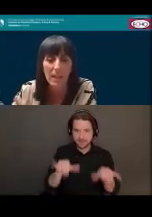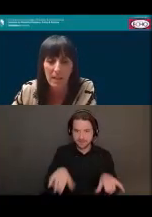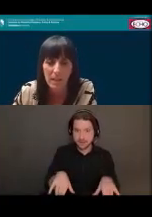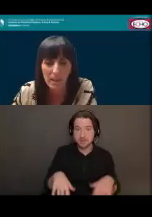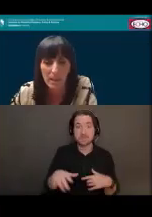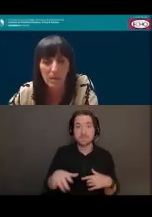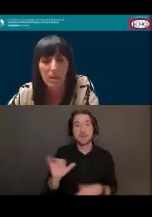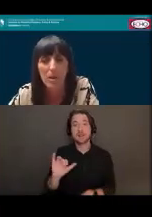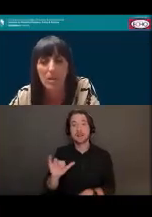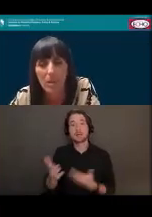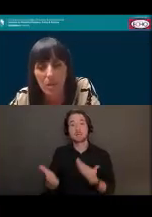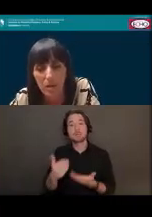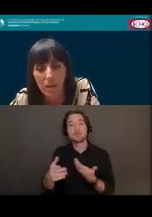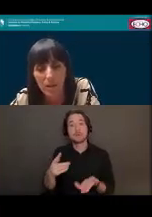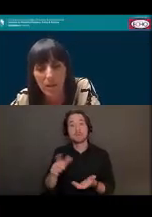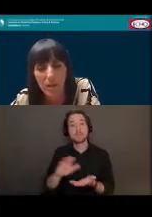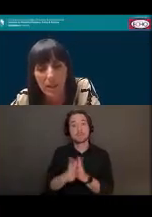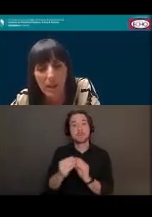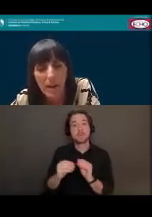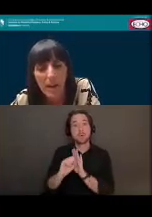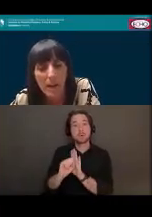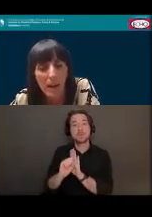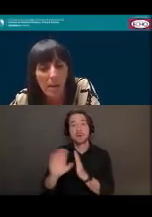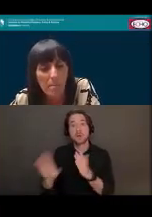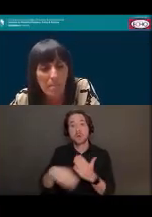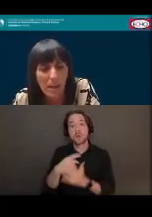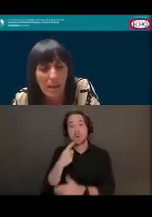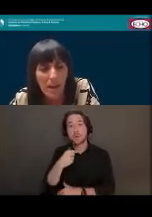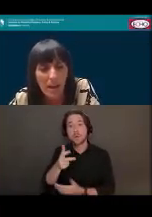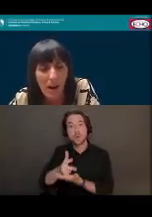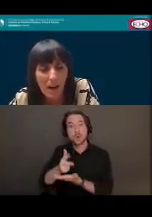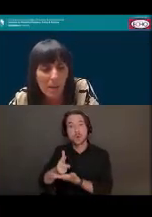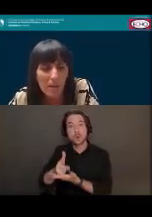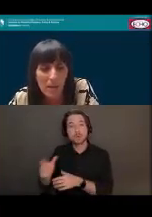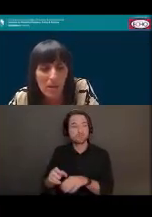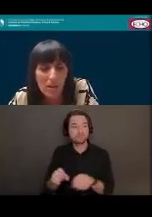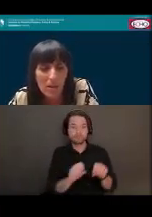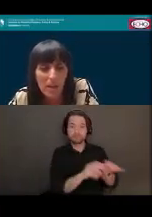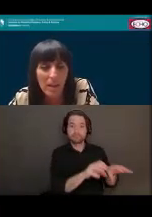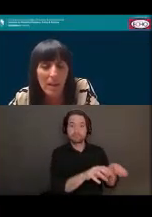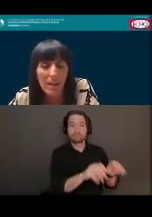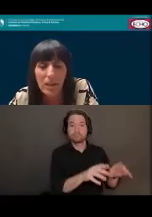and they're going to go to the grocery store, and our role is